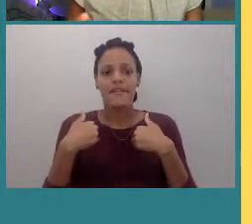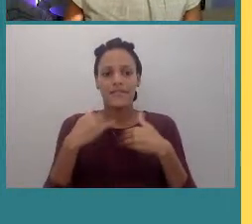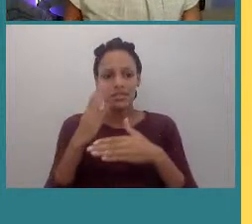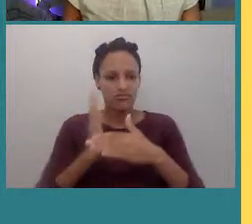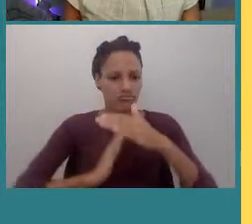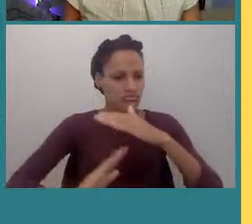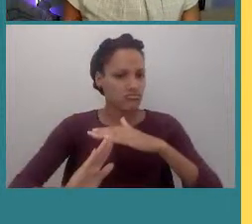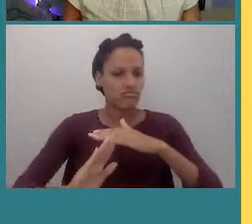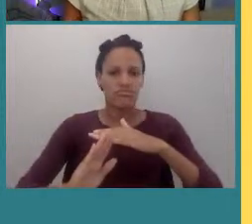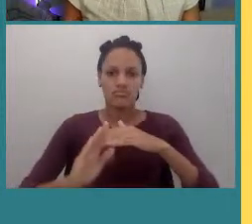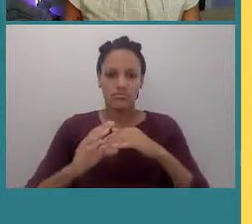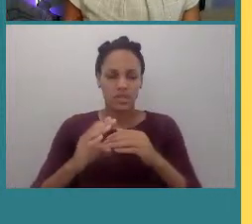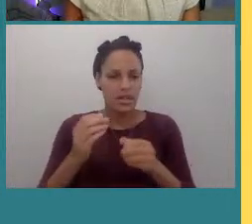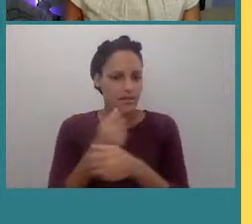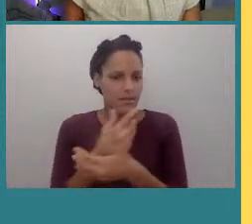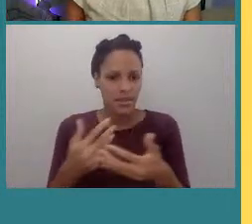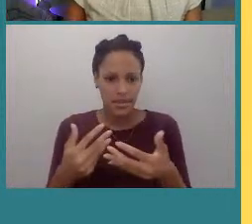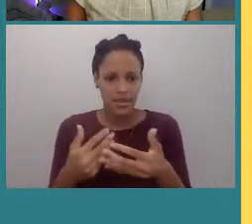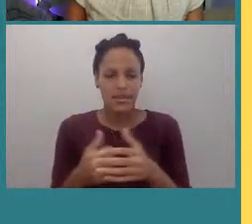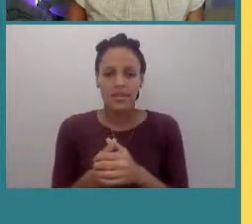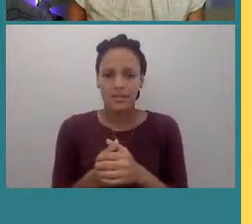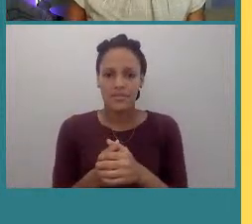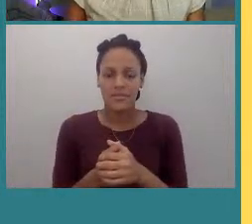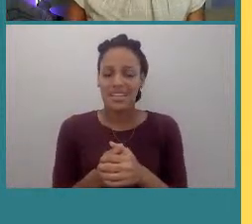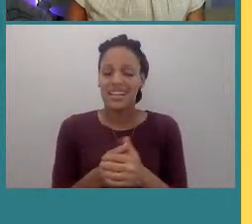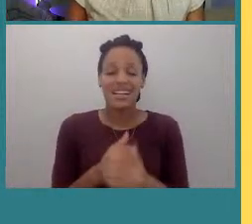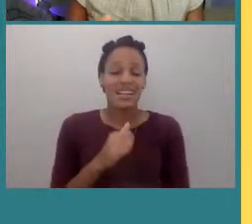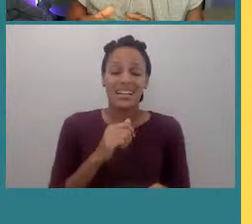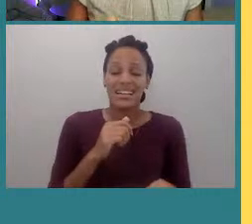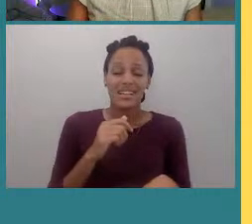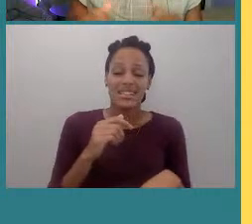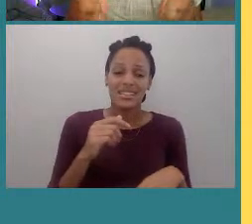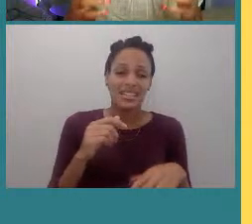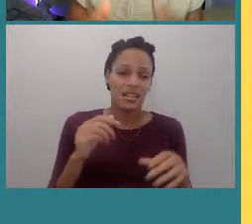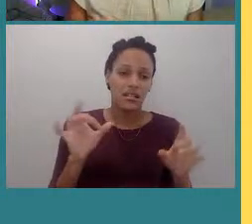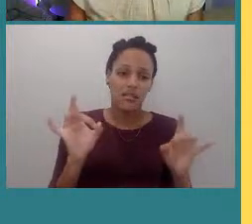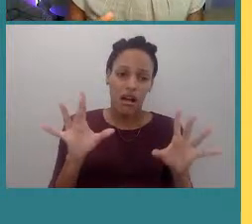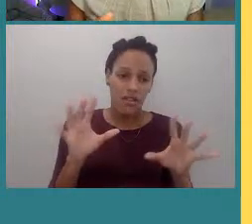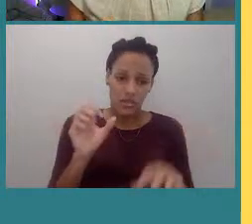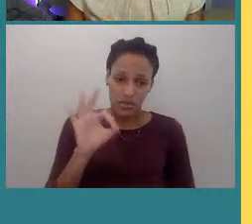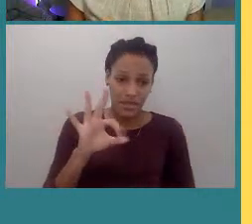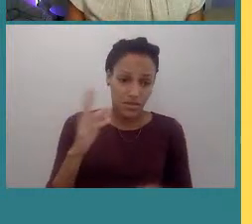There is nothing worse than going viral for something silly that you posted on the Internet